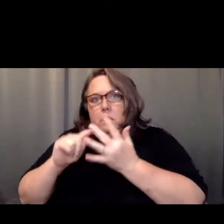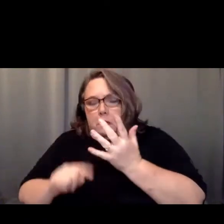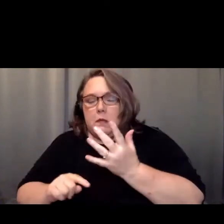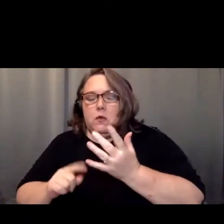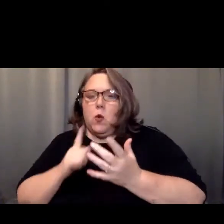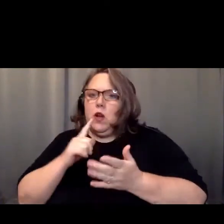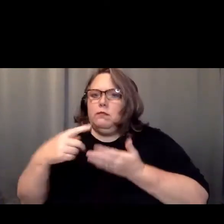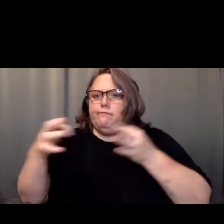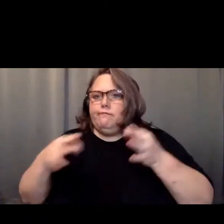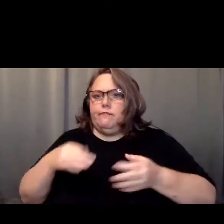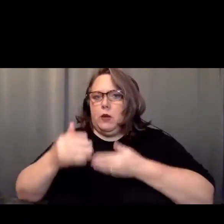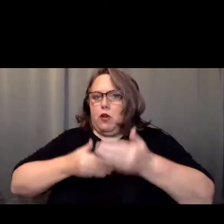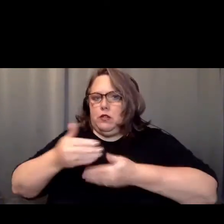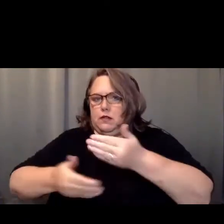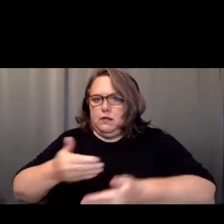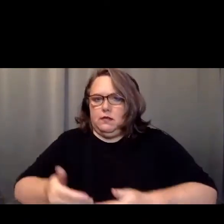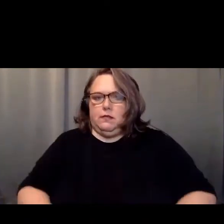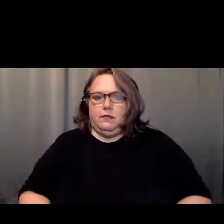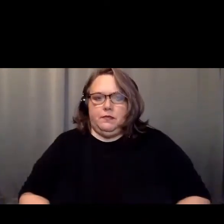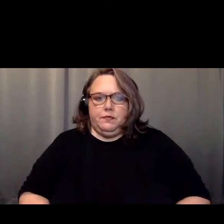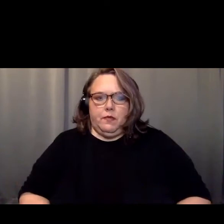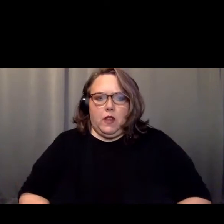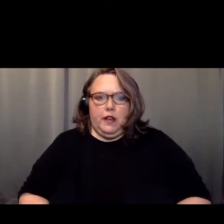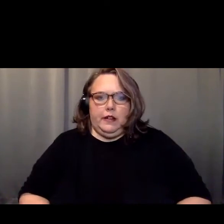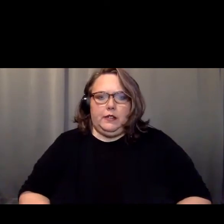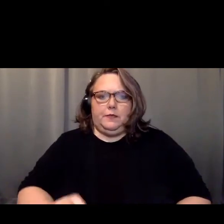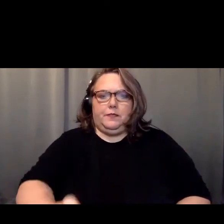but just know that different laws apply